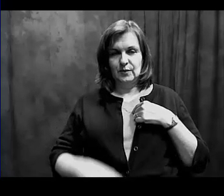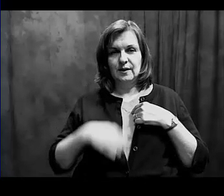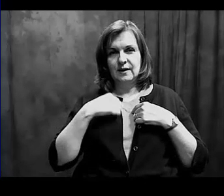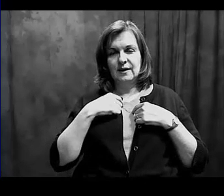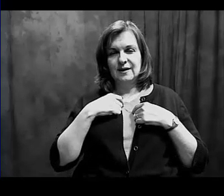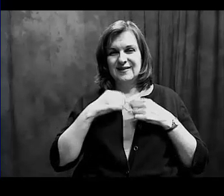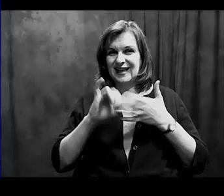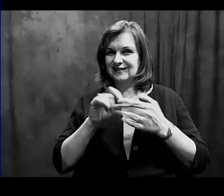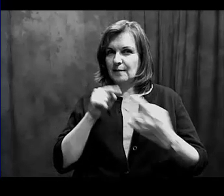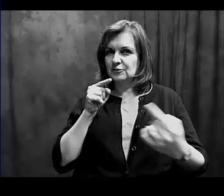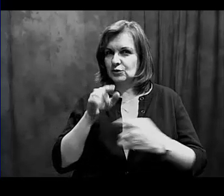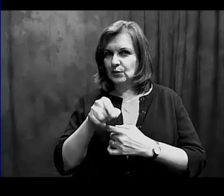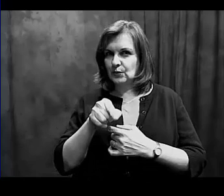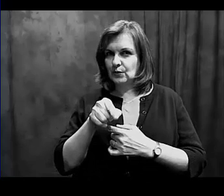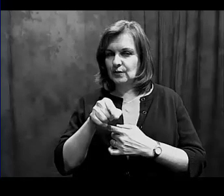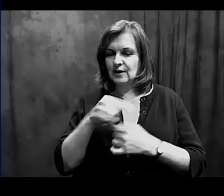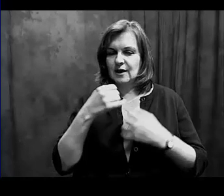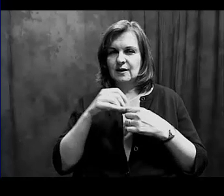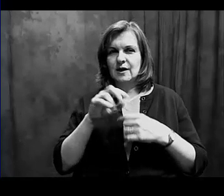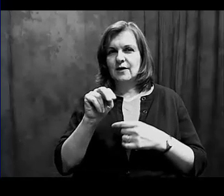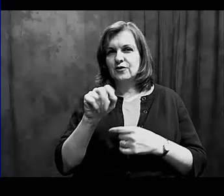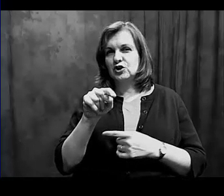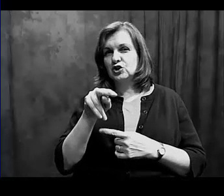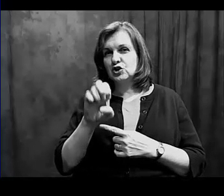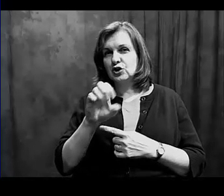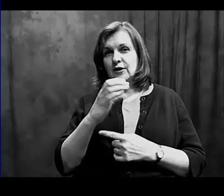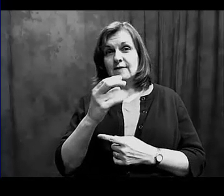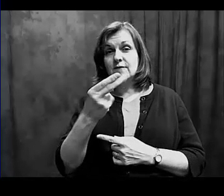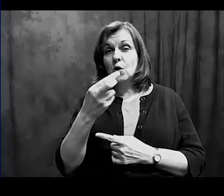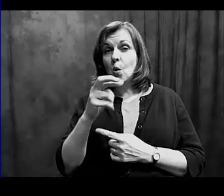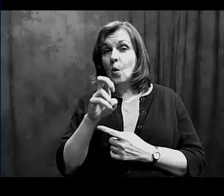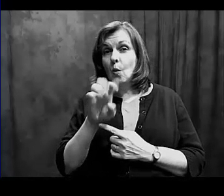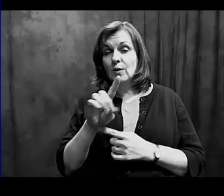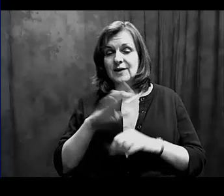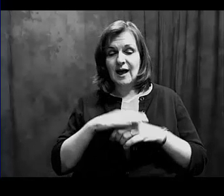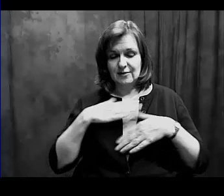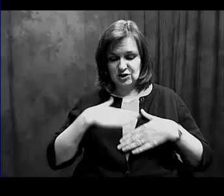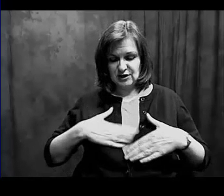it's nerve cord is on its stomach. why do you think that might be important?